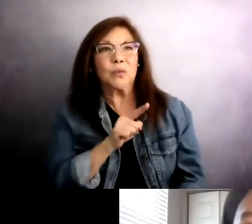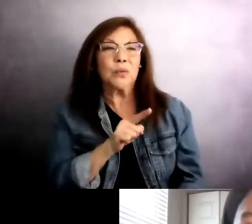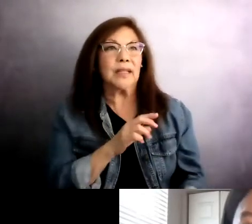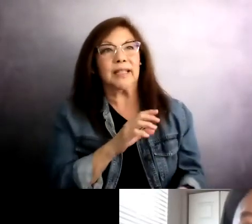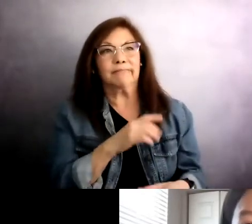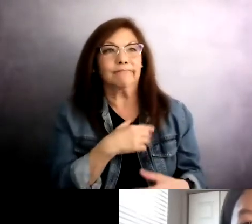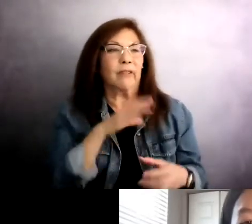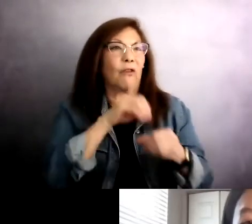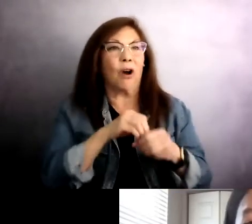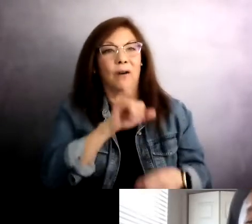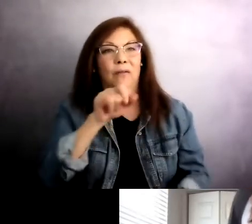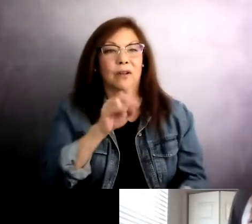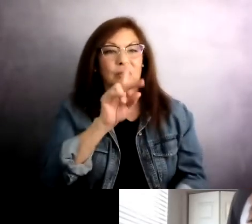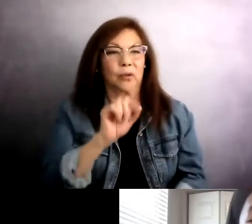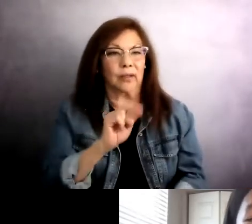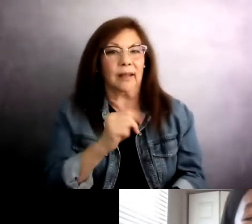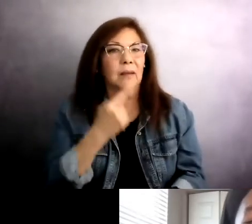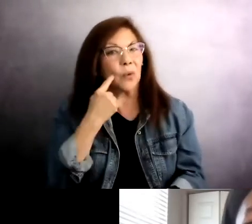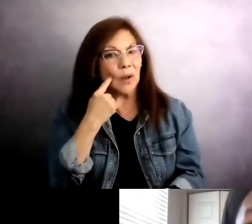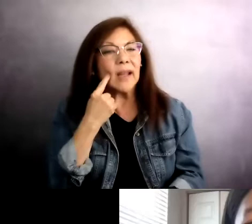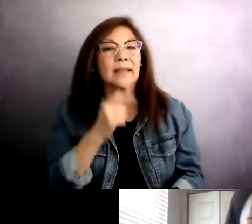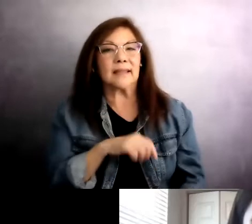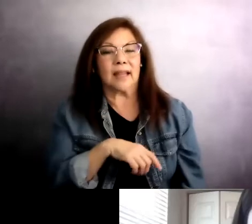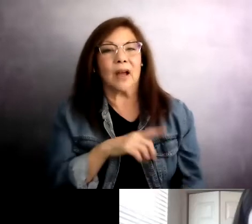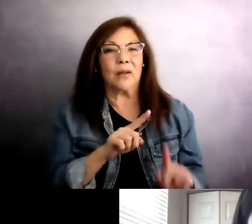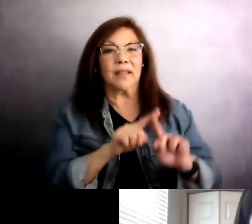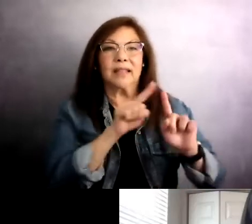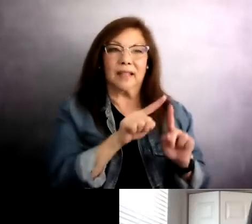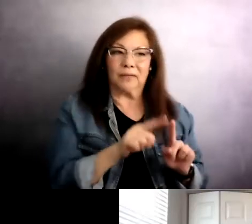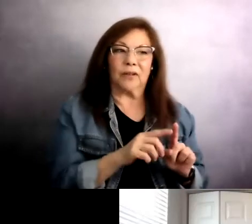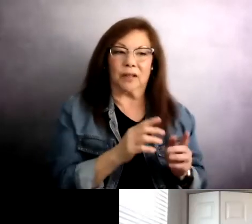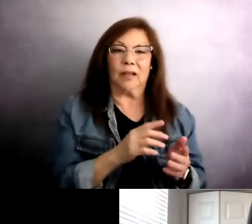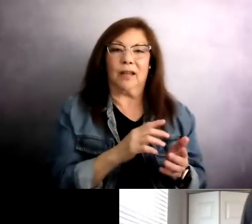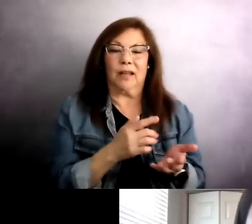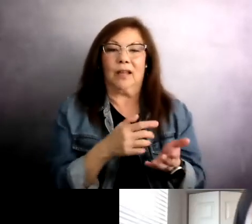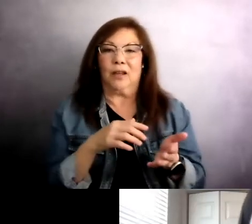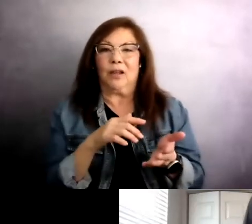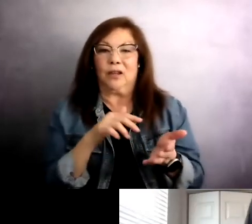and when I read the novel initially, but that I reread it and I thought oh yeah she is pretty